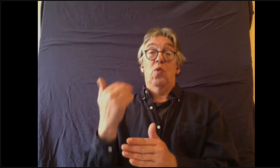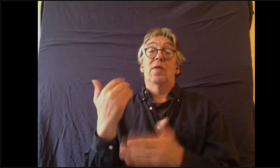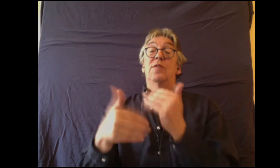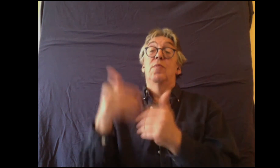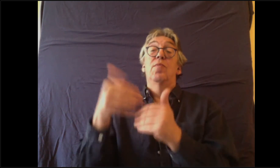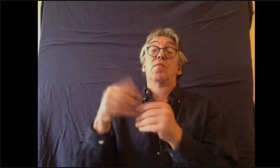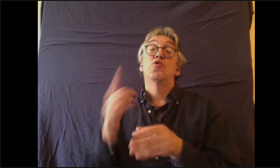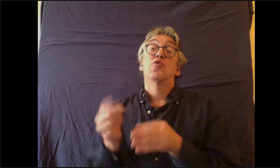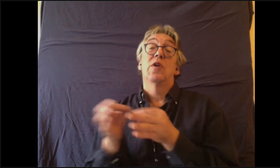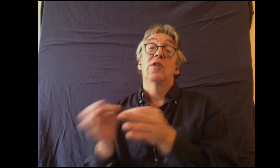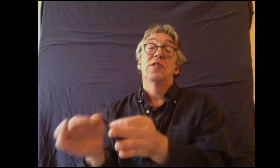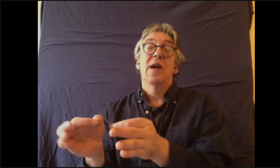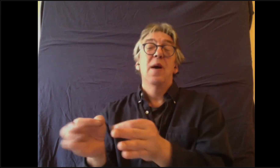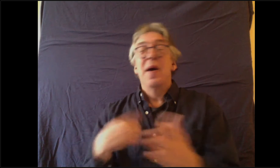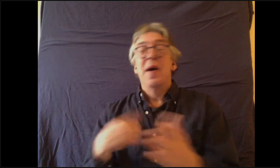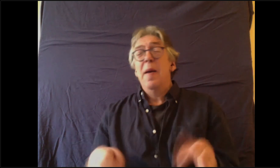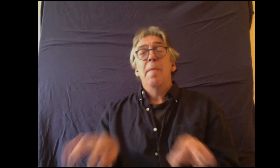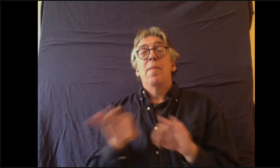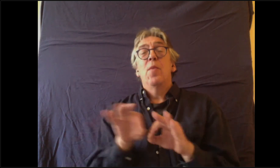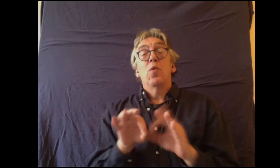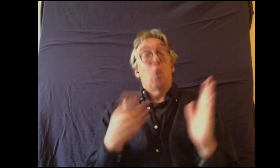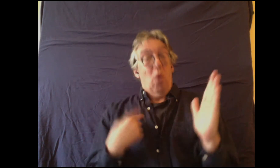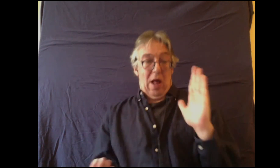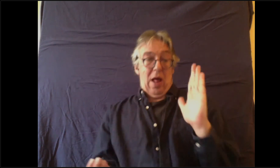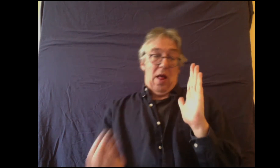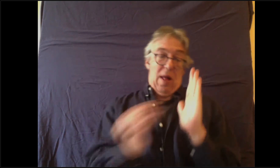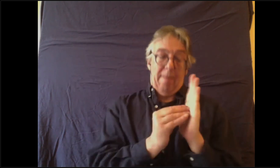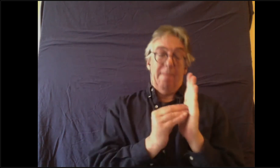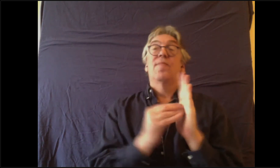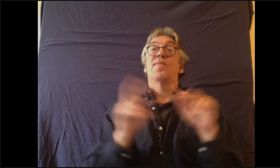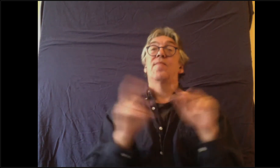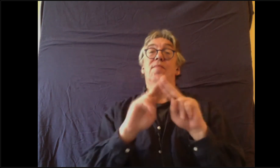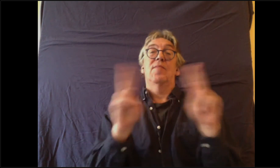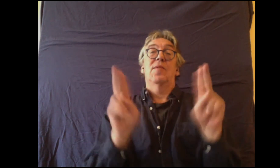It's key international cooperation will be included in the EU strategy